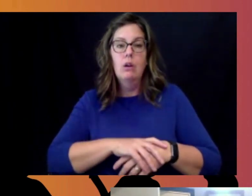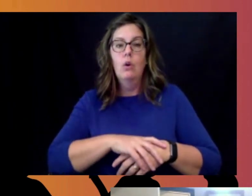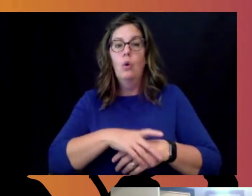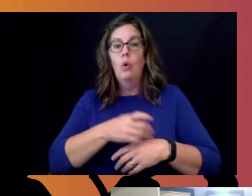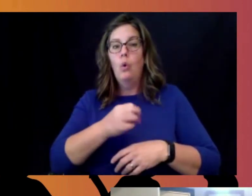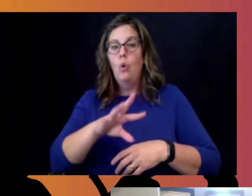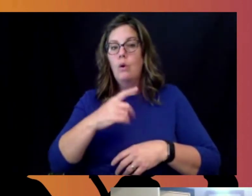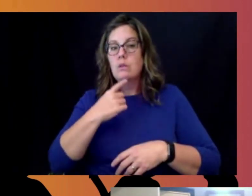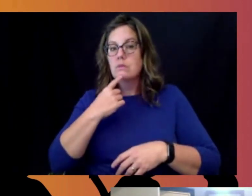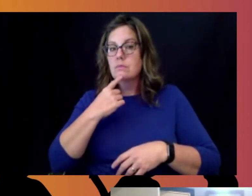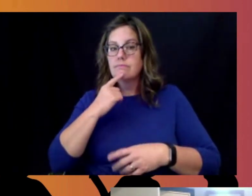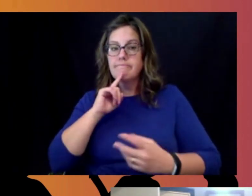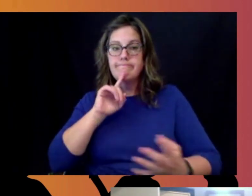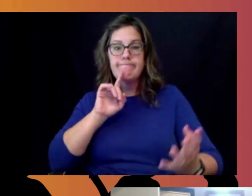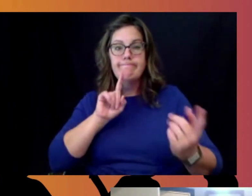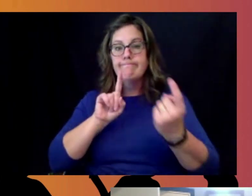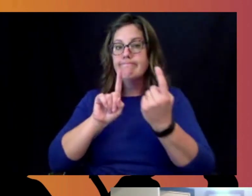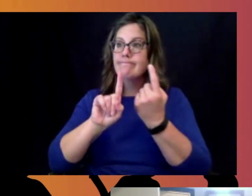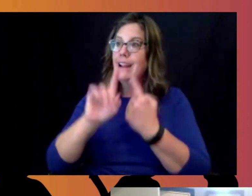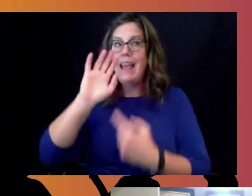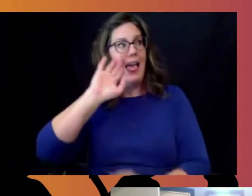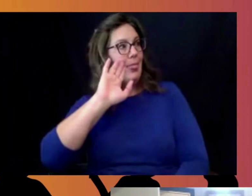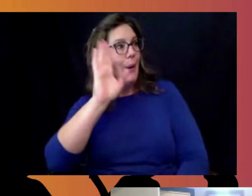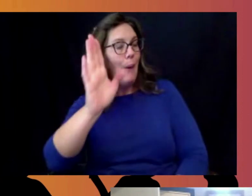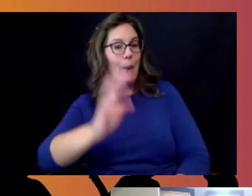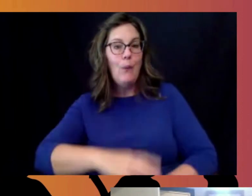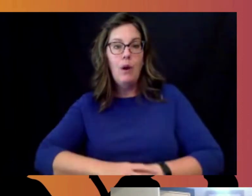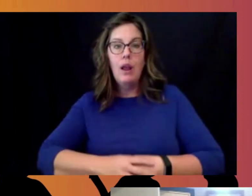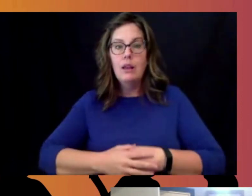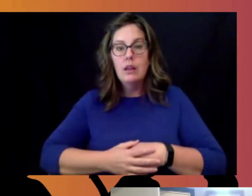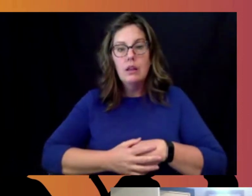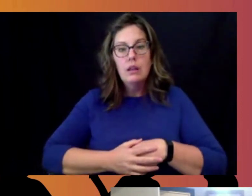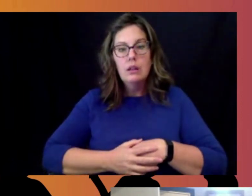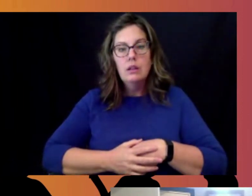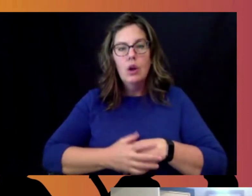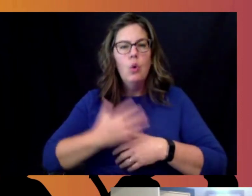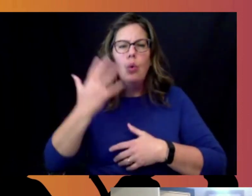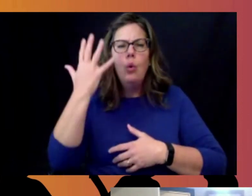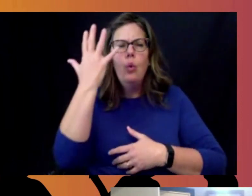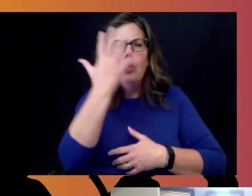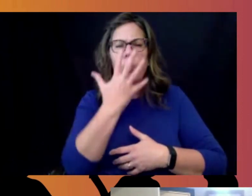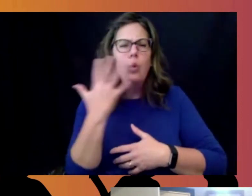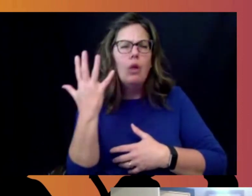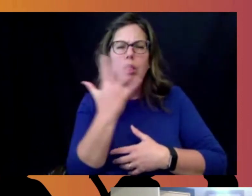street that you may not normally say hello to what what does it look like to live your life